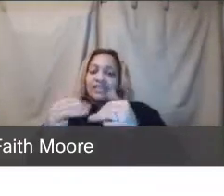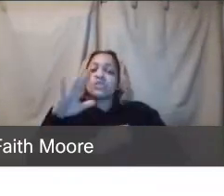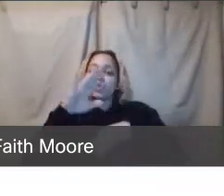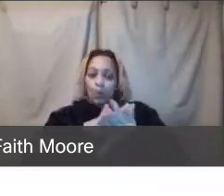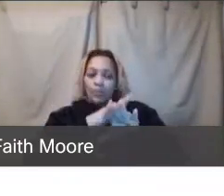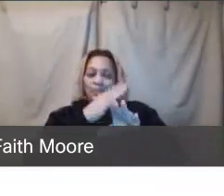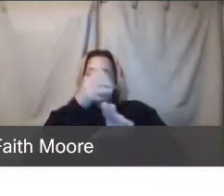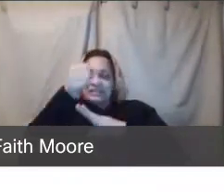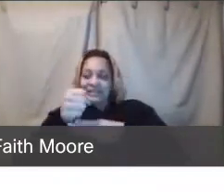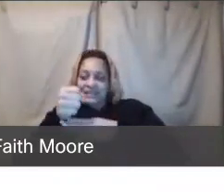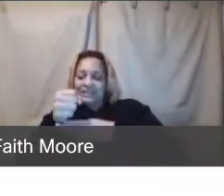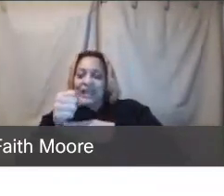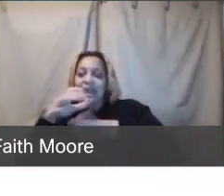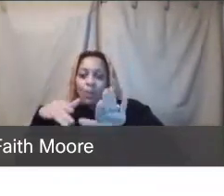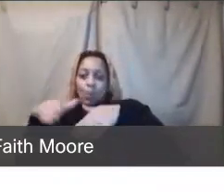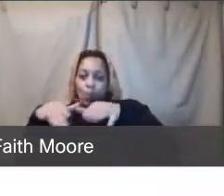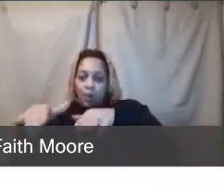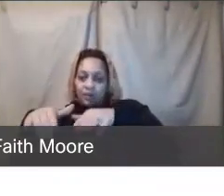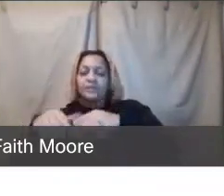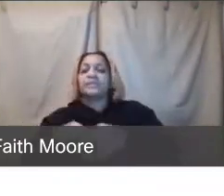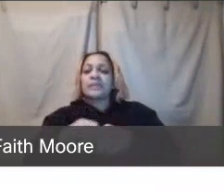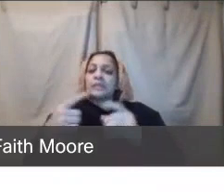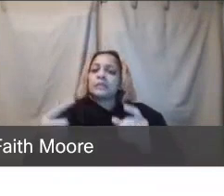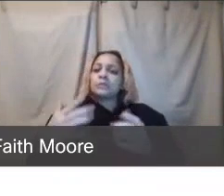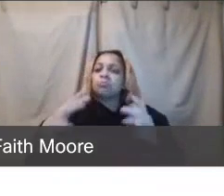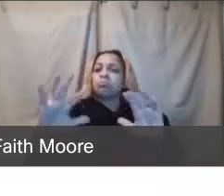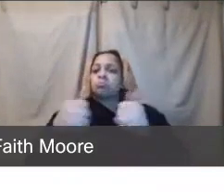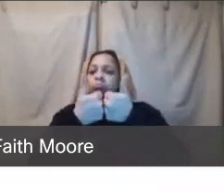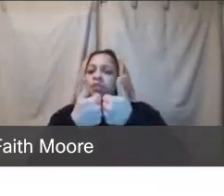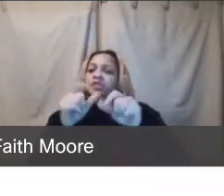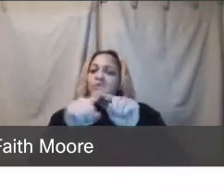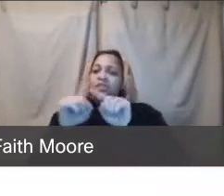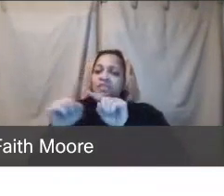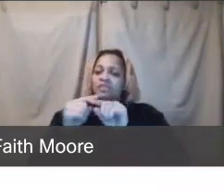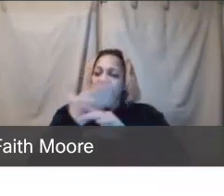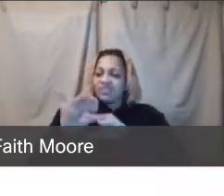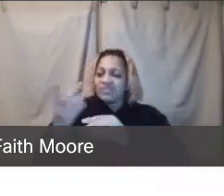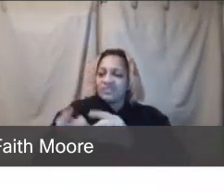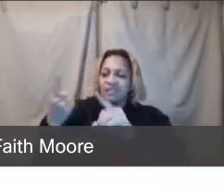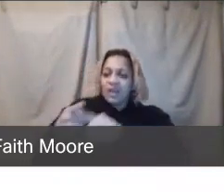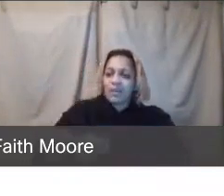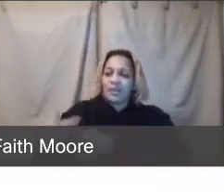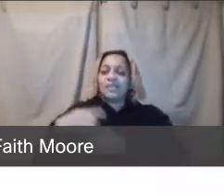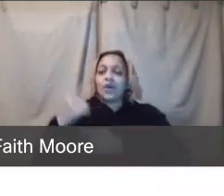Micro, there are some challenging elements to it. 1 being, I think you mentioned the exit from the freeway.